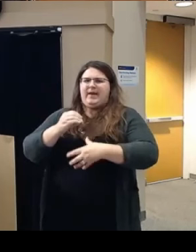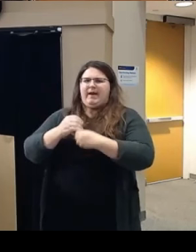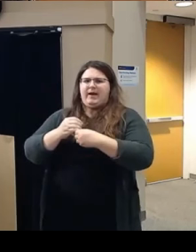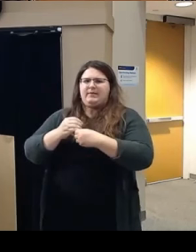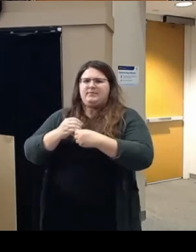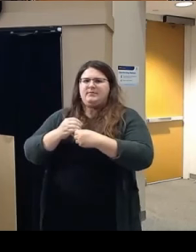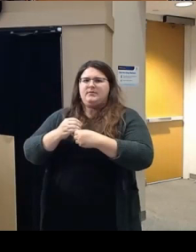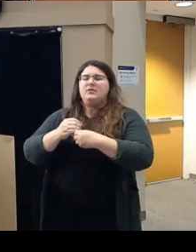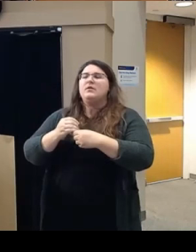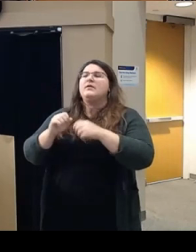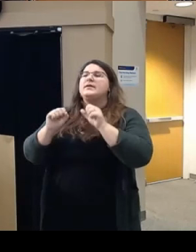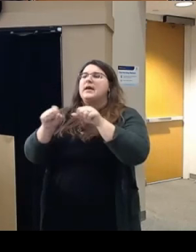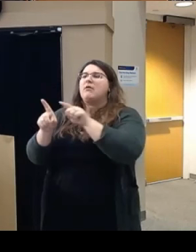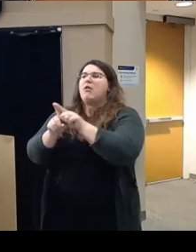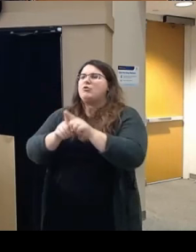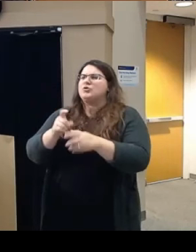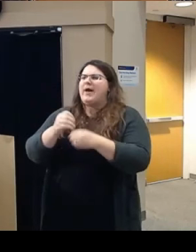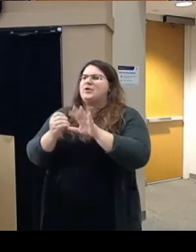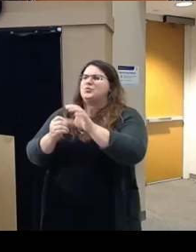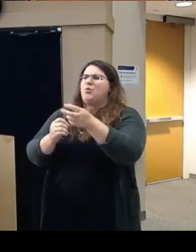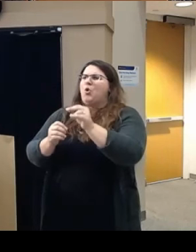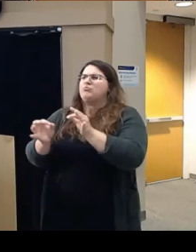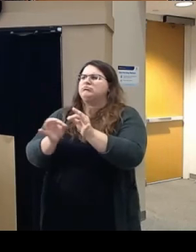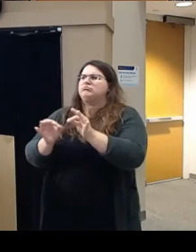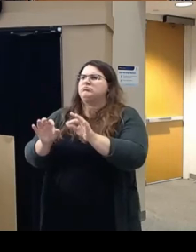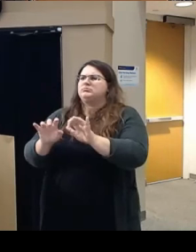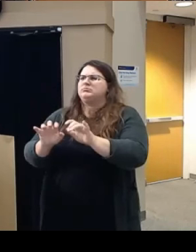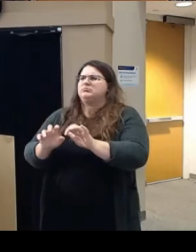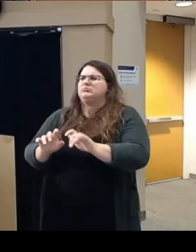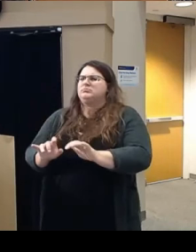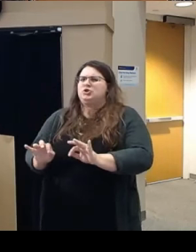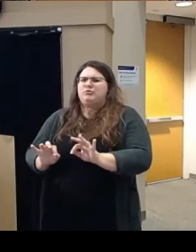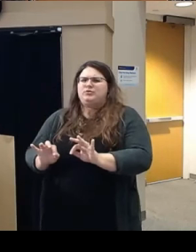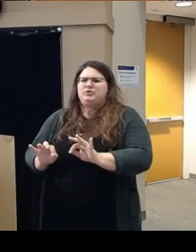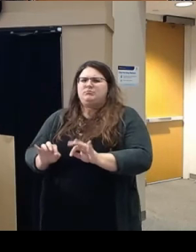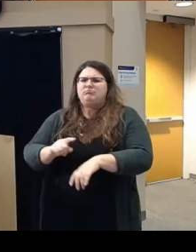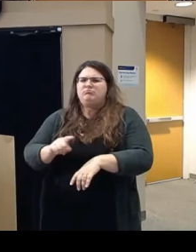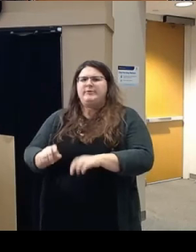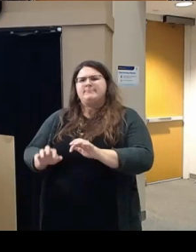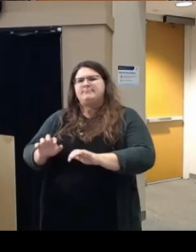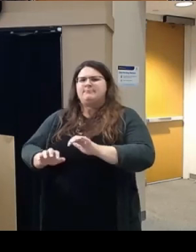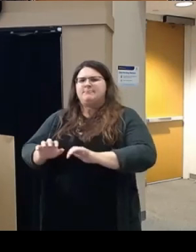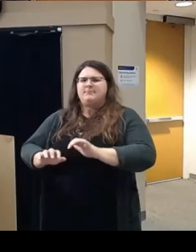that you can add a description so I'm just putting something here so we can see what this looks like